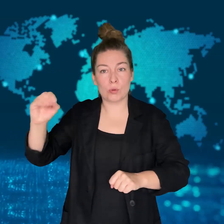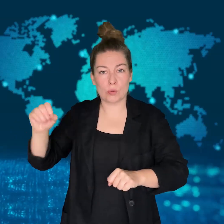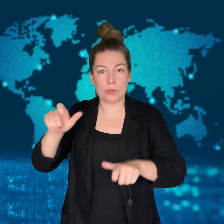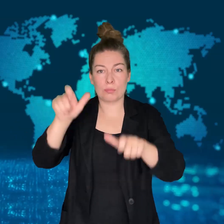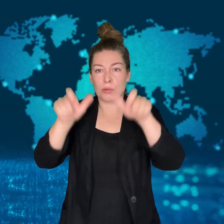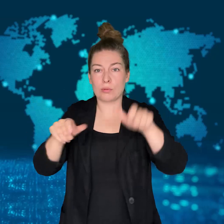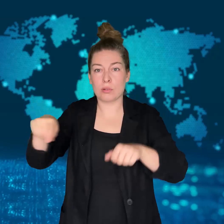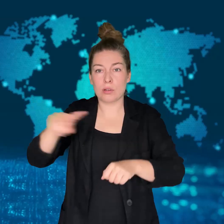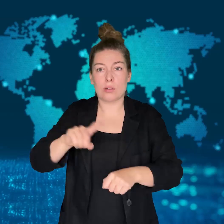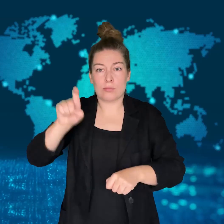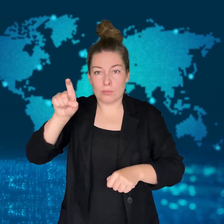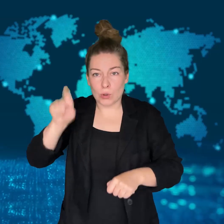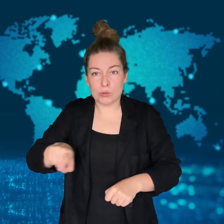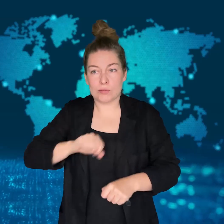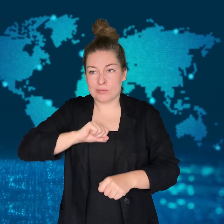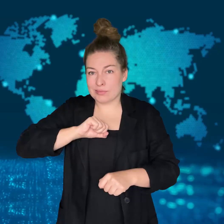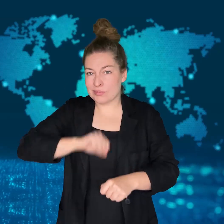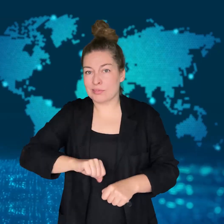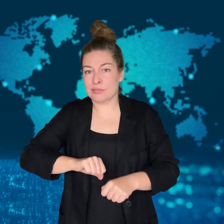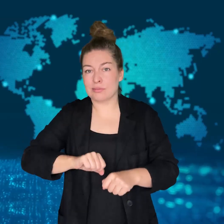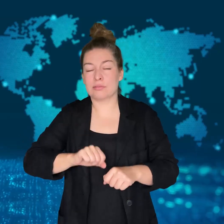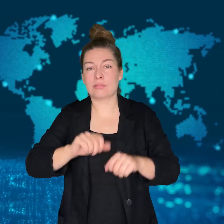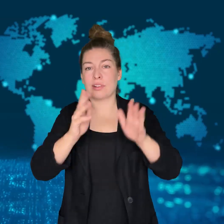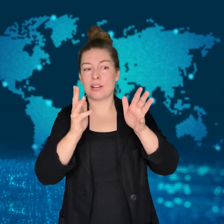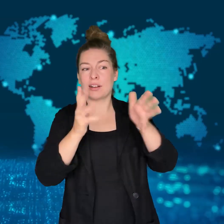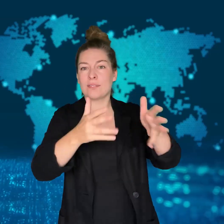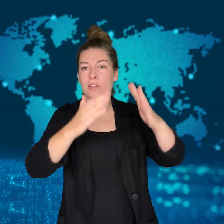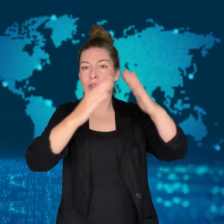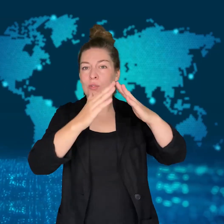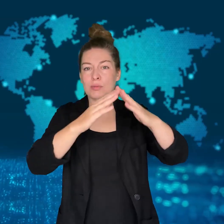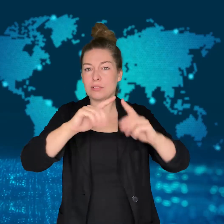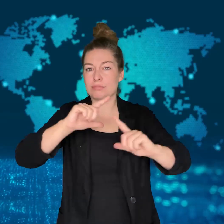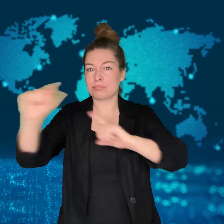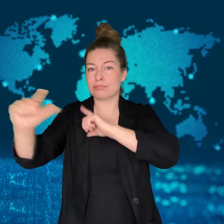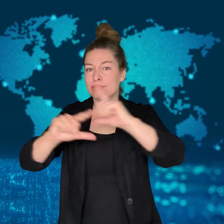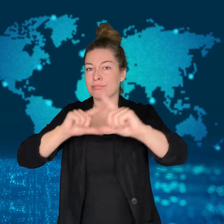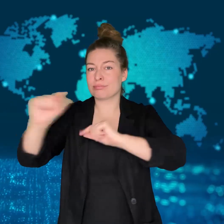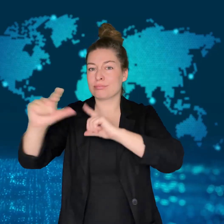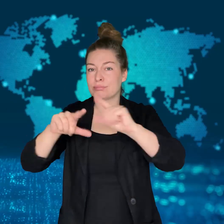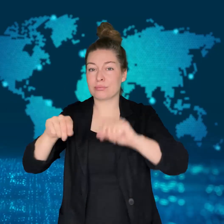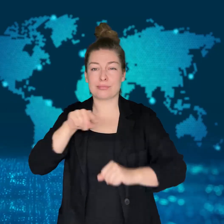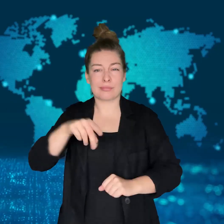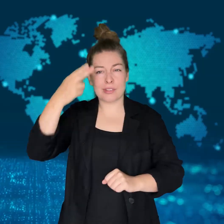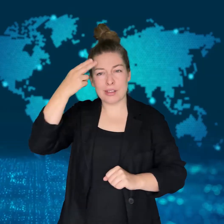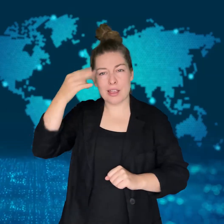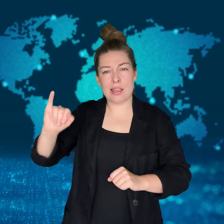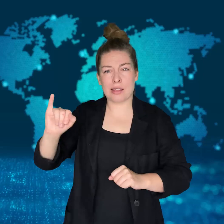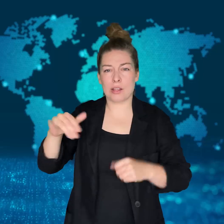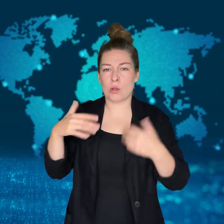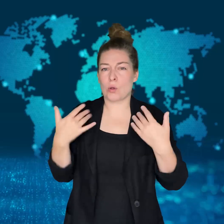200,000 people have been forced out from their homes